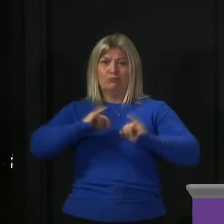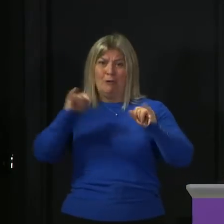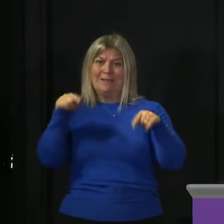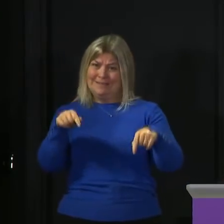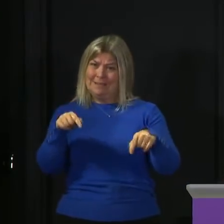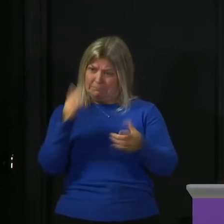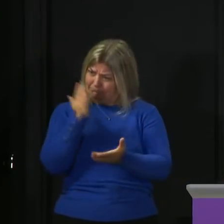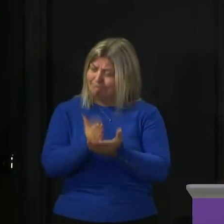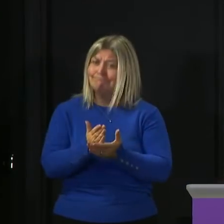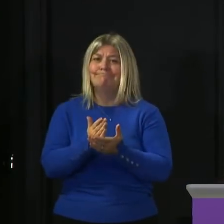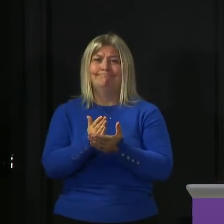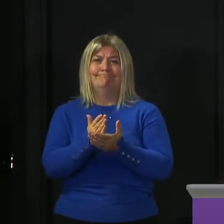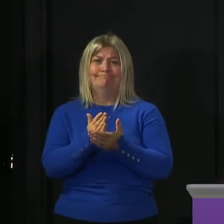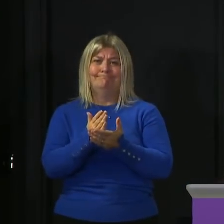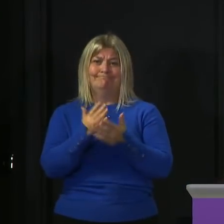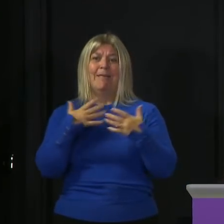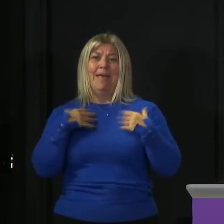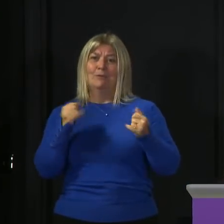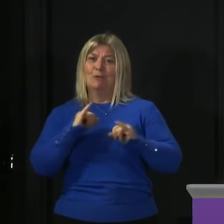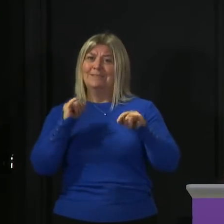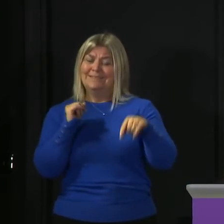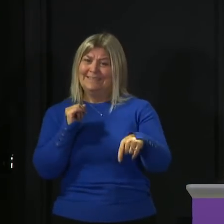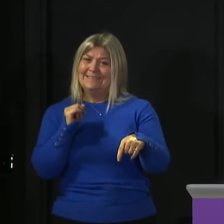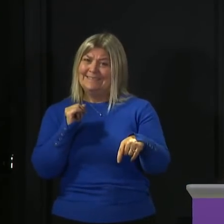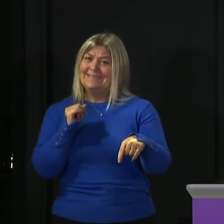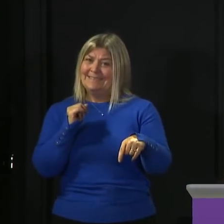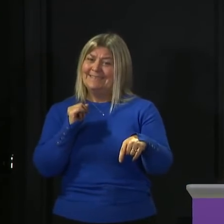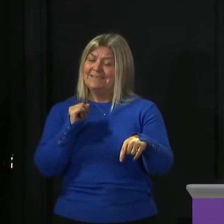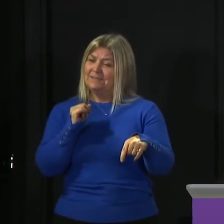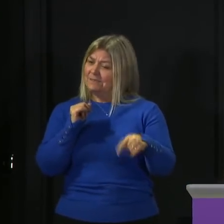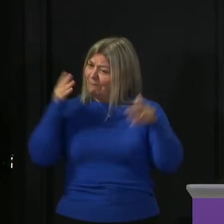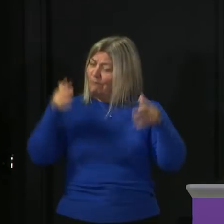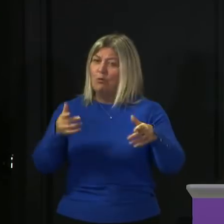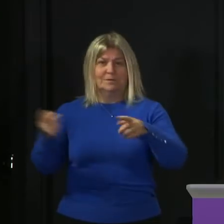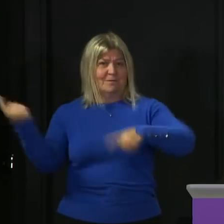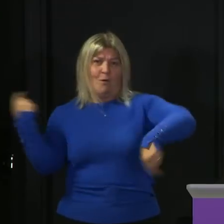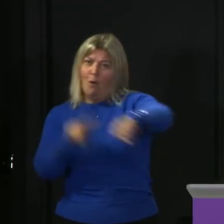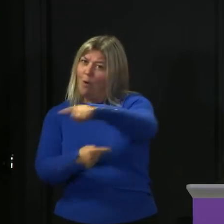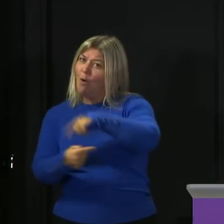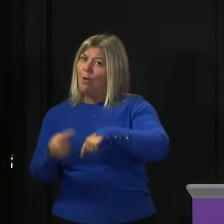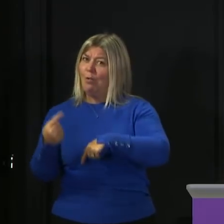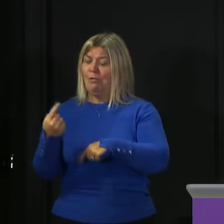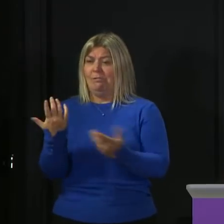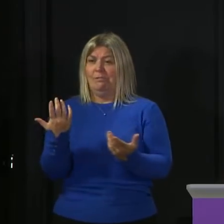clearly that is a big focus of all of us in mitigating the impact of that. But it has created